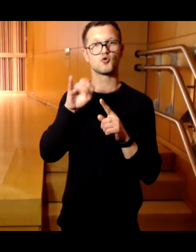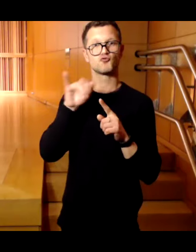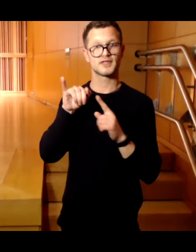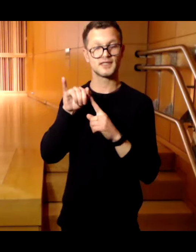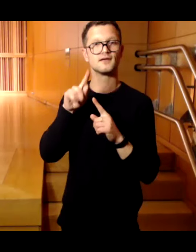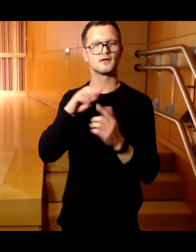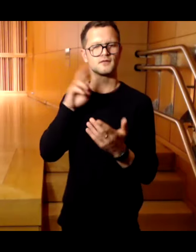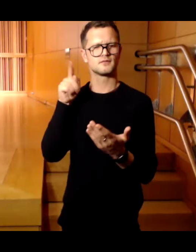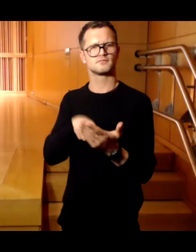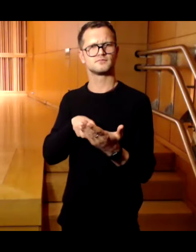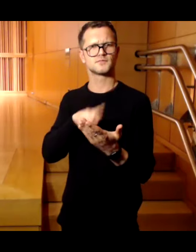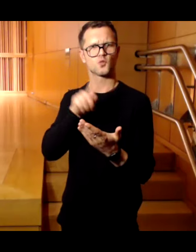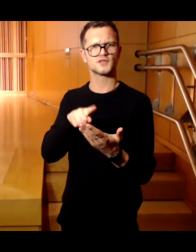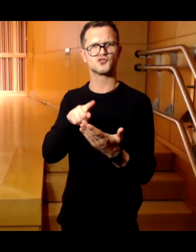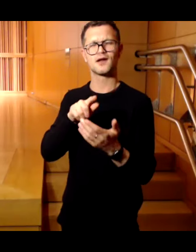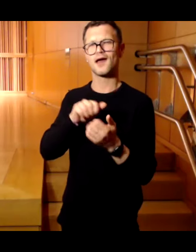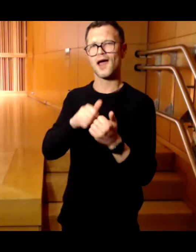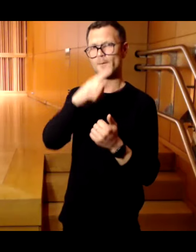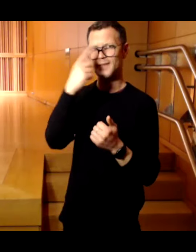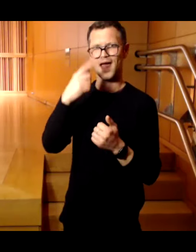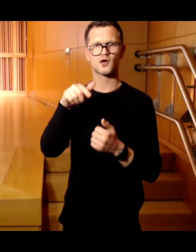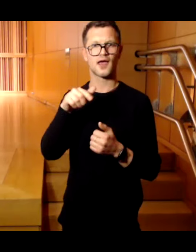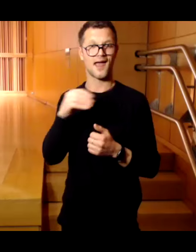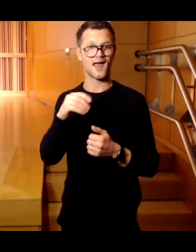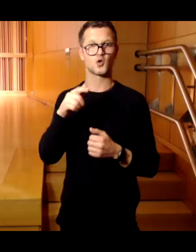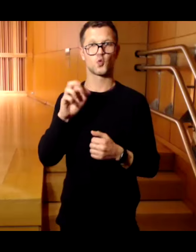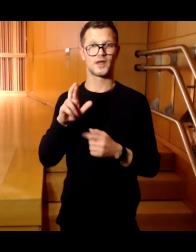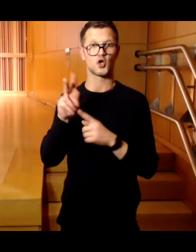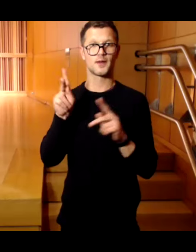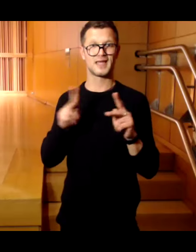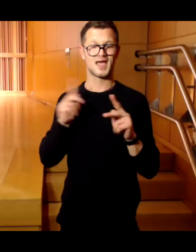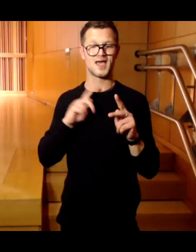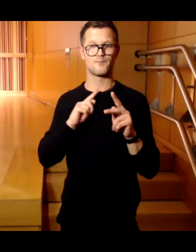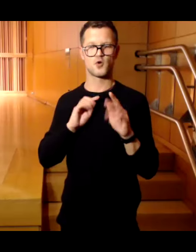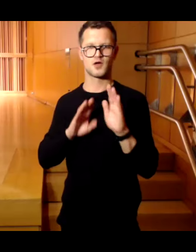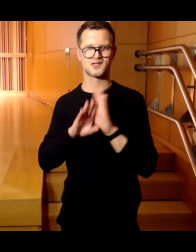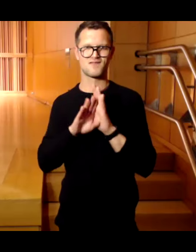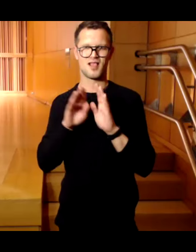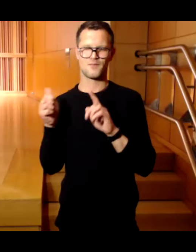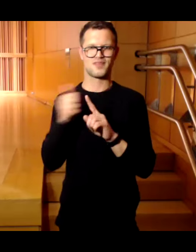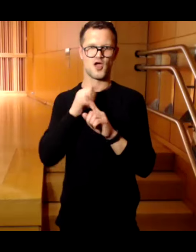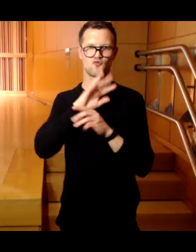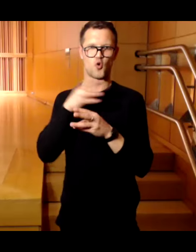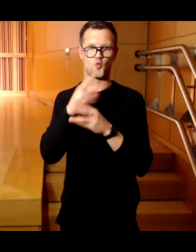How black and queer people cultivate livable worlds amid the architectures of racial capitalism.